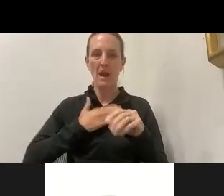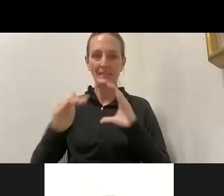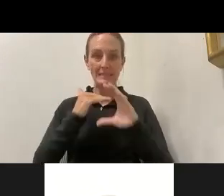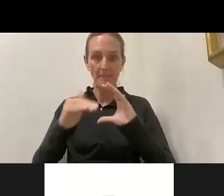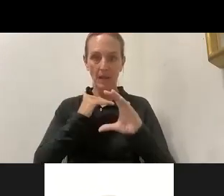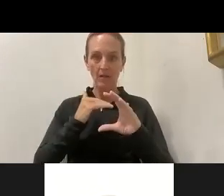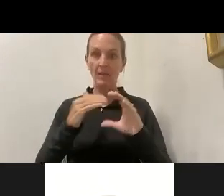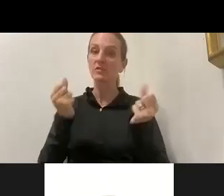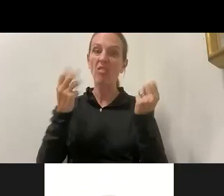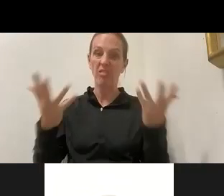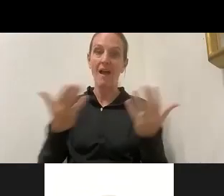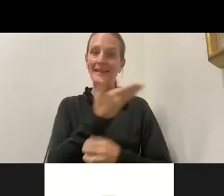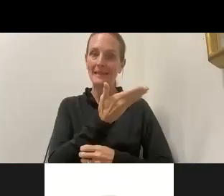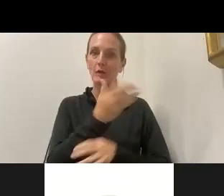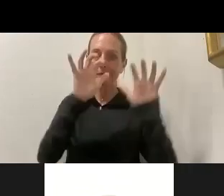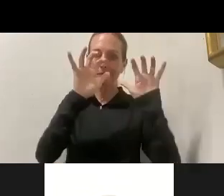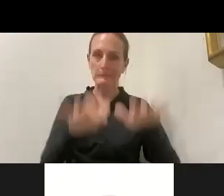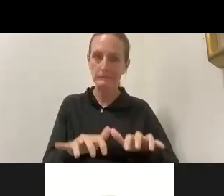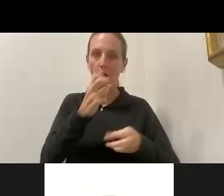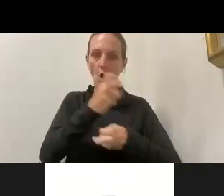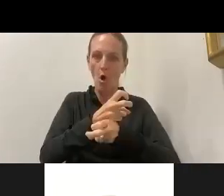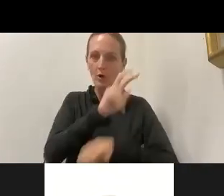and it’s going to be hard to read but I did put all of this in the Slack Drive.